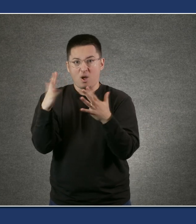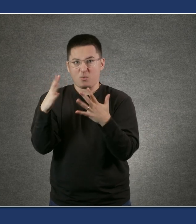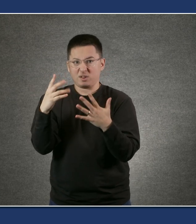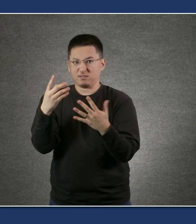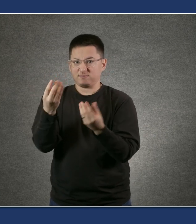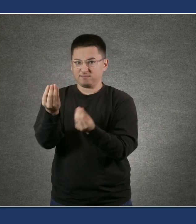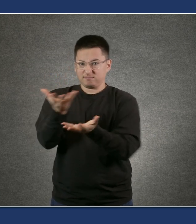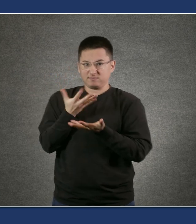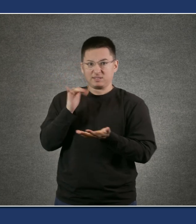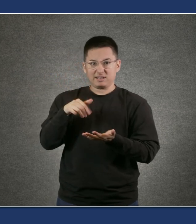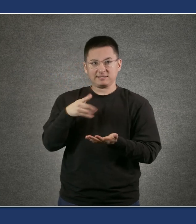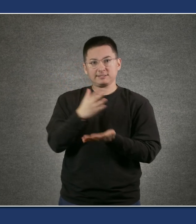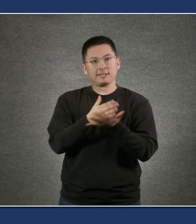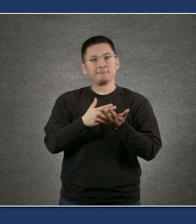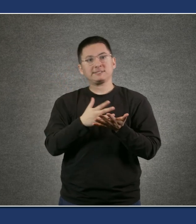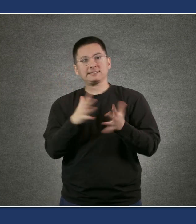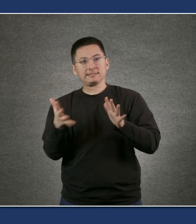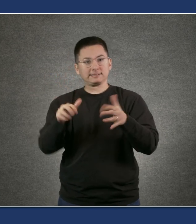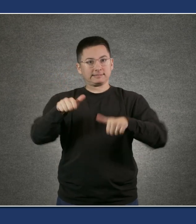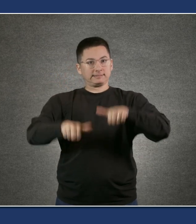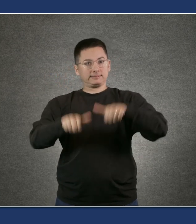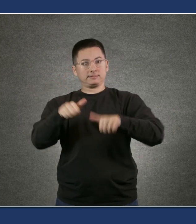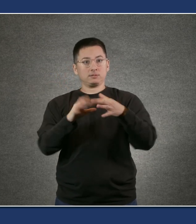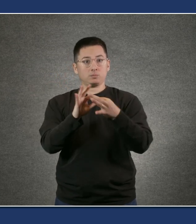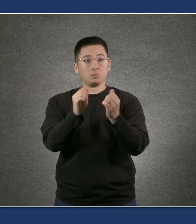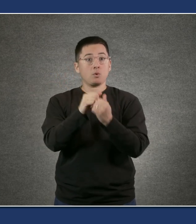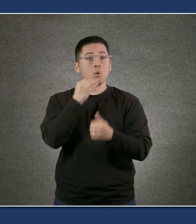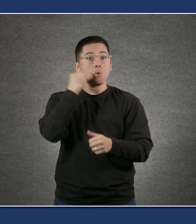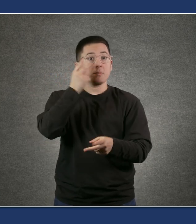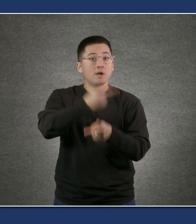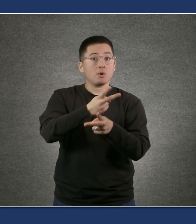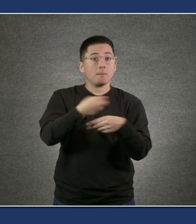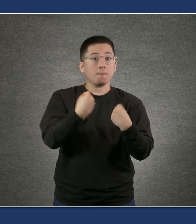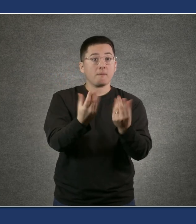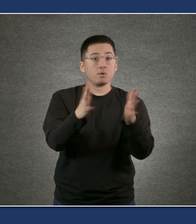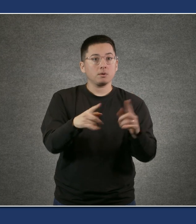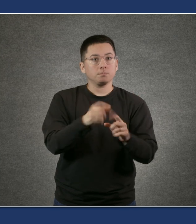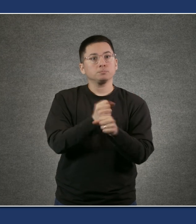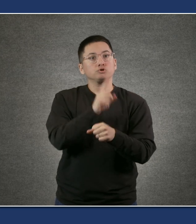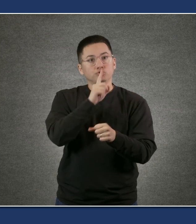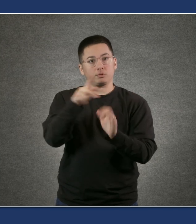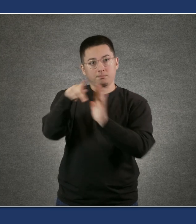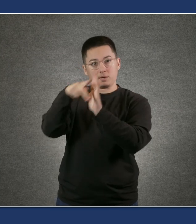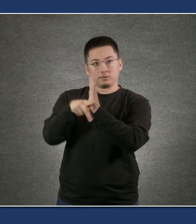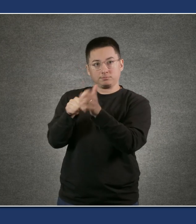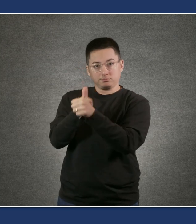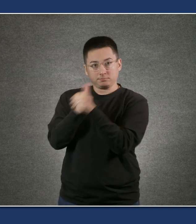allowing PCAs to drive their clients while on duty. This isn't because they disagree with the intention